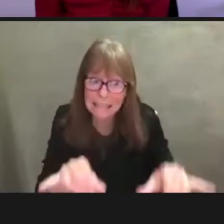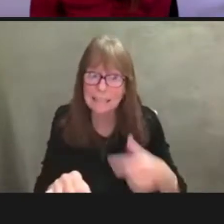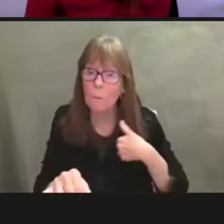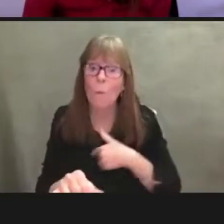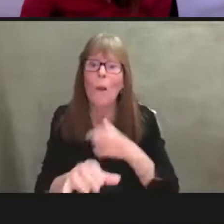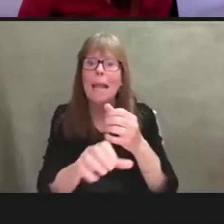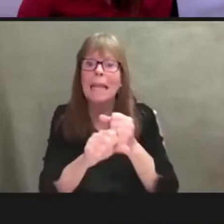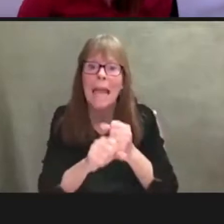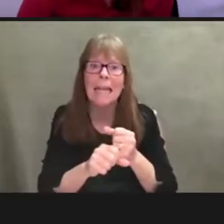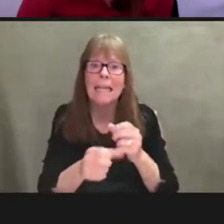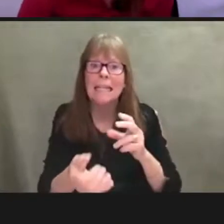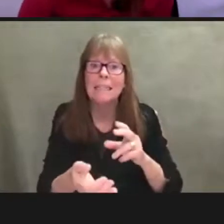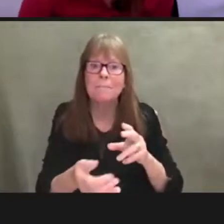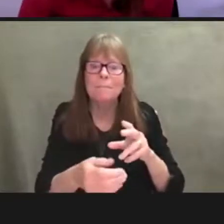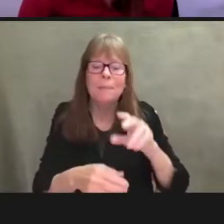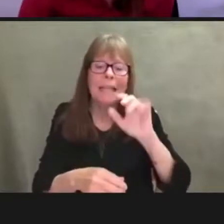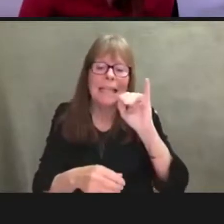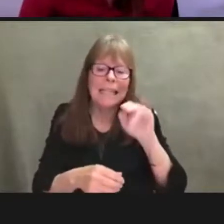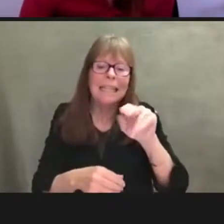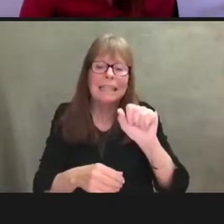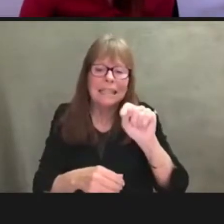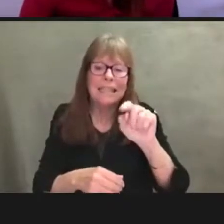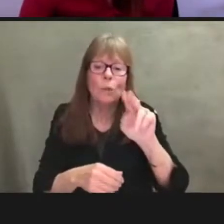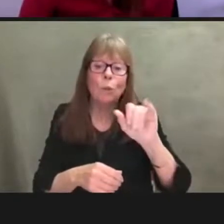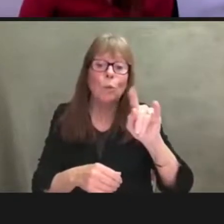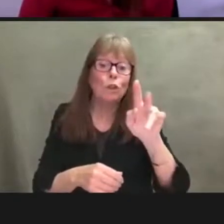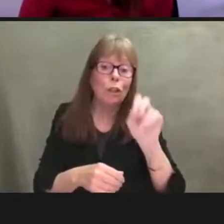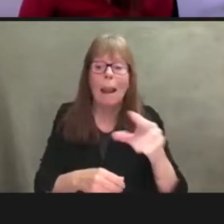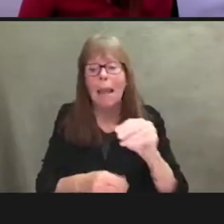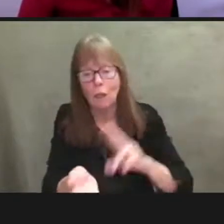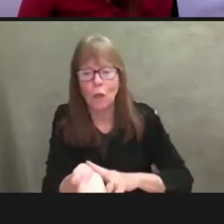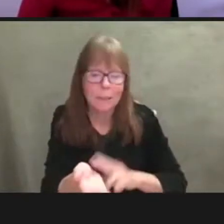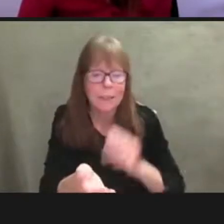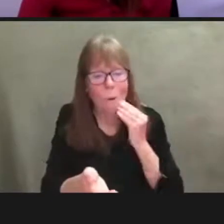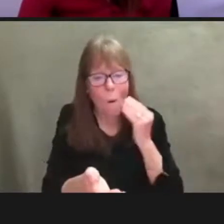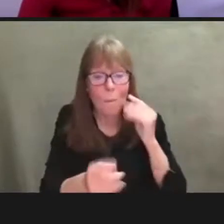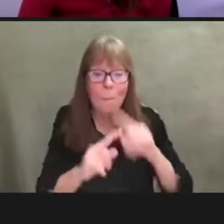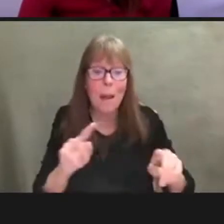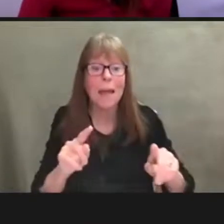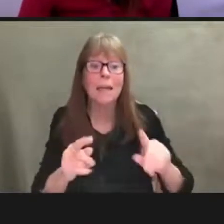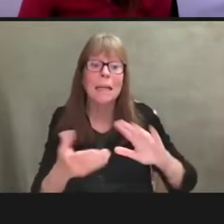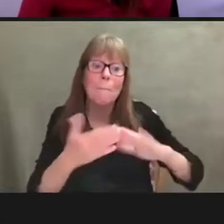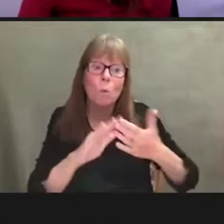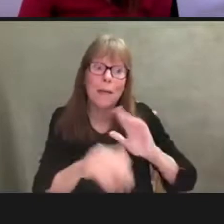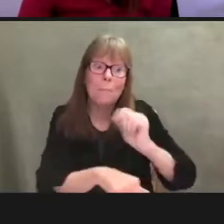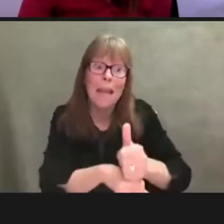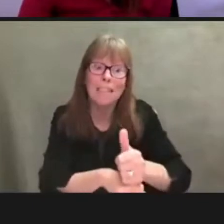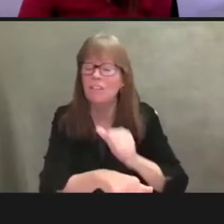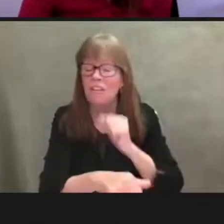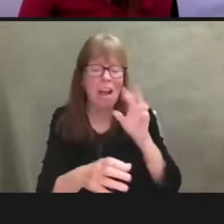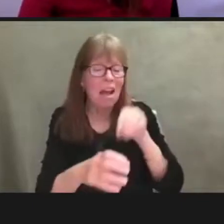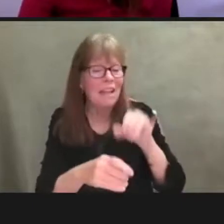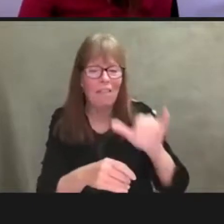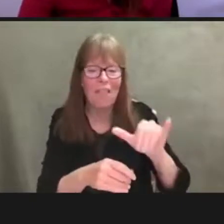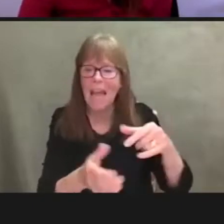Nursing home is covered, but home and community-based services are not part of the entitlement and